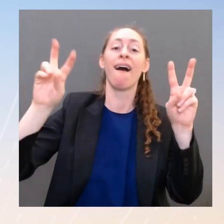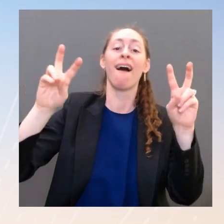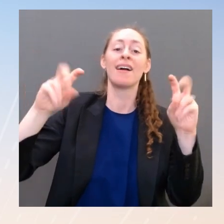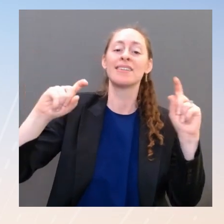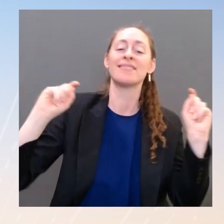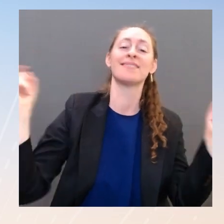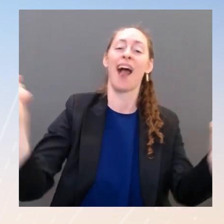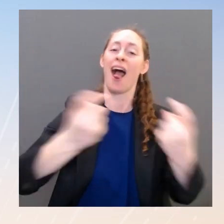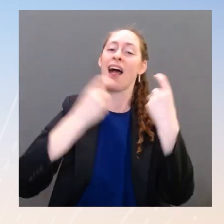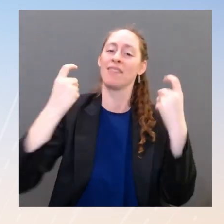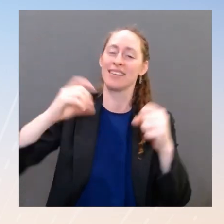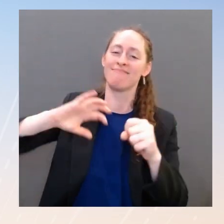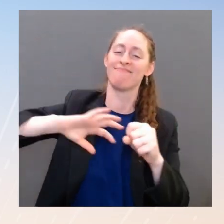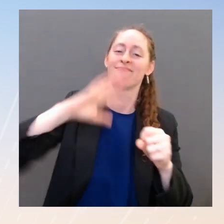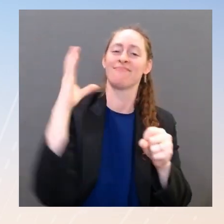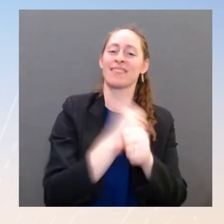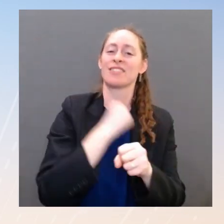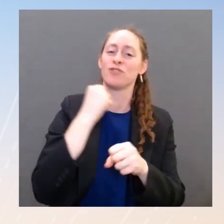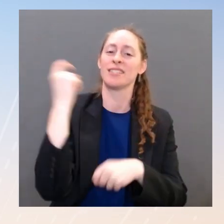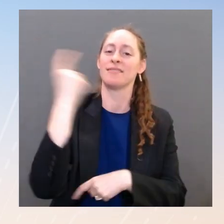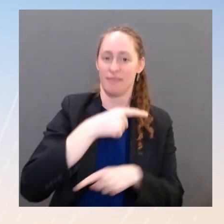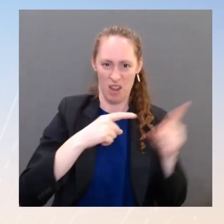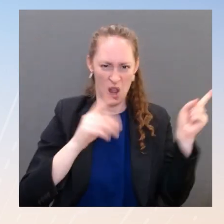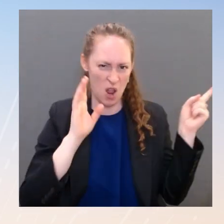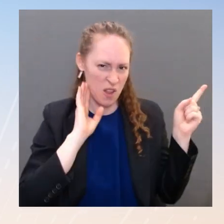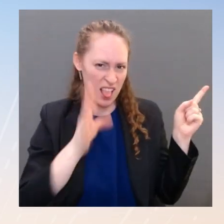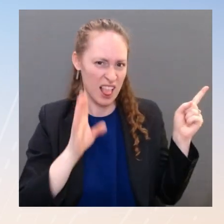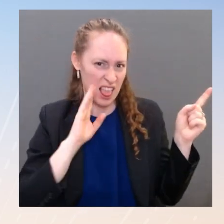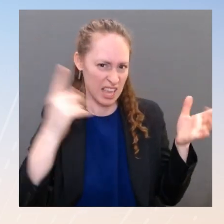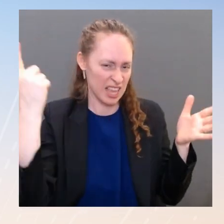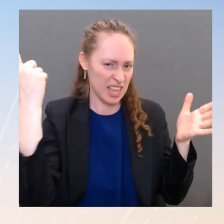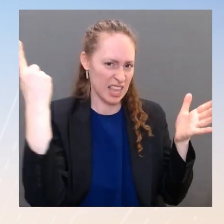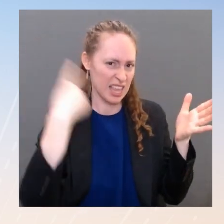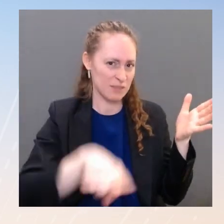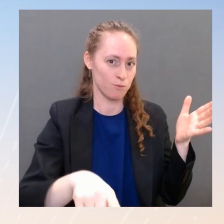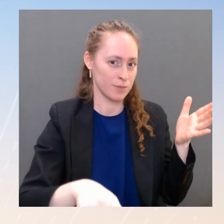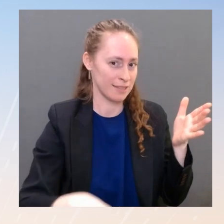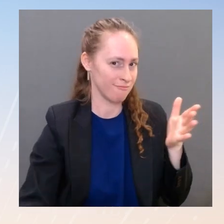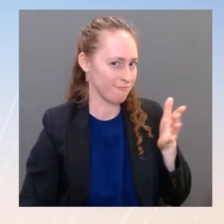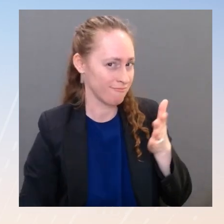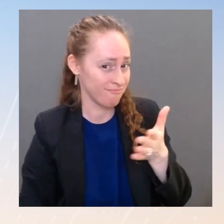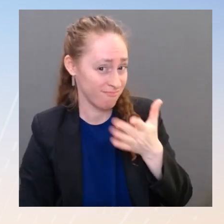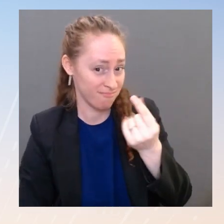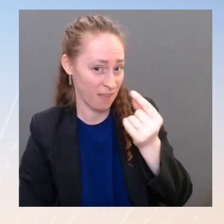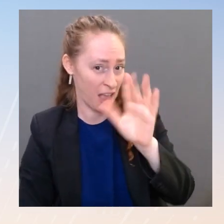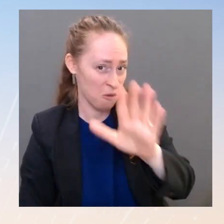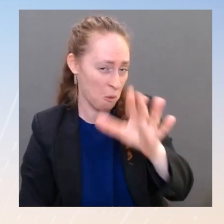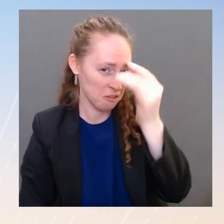has emphasized the significance of this day for him and for the Russian military,